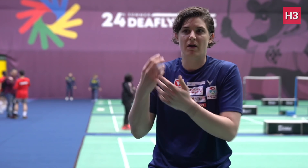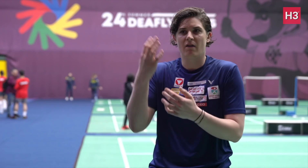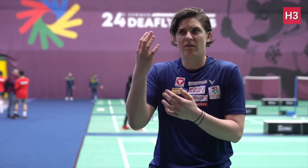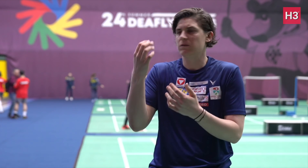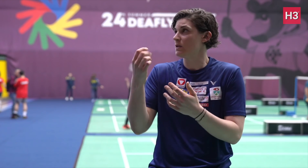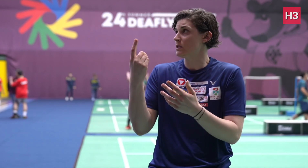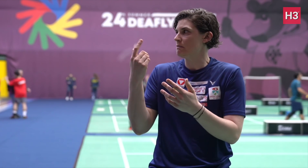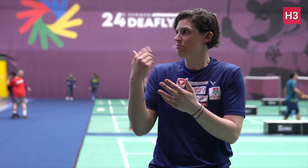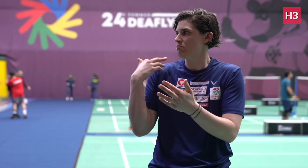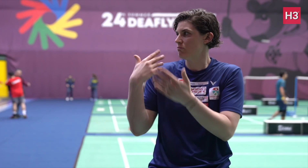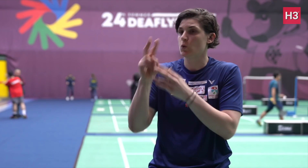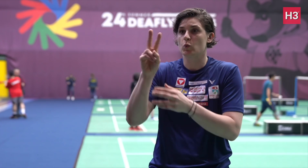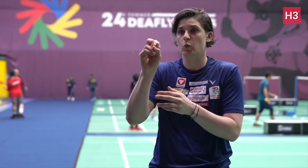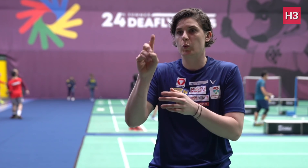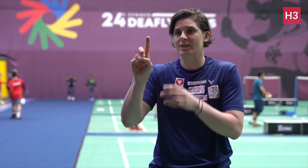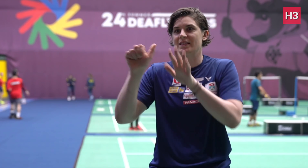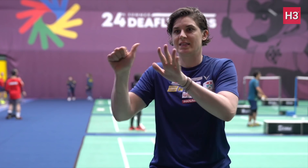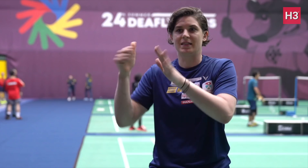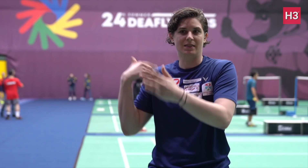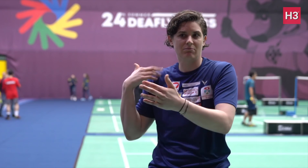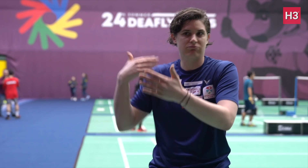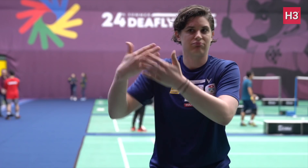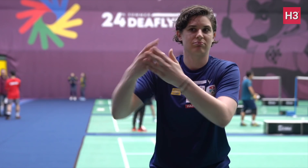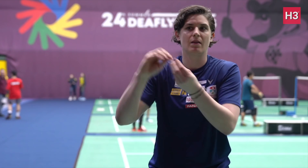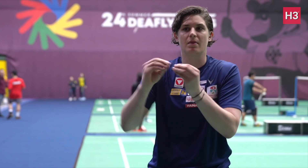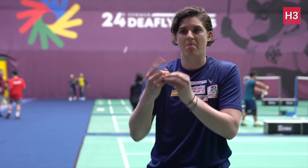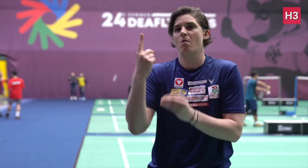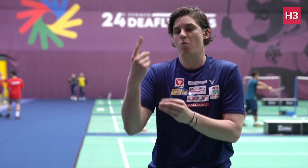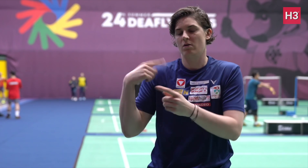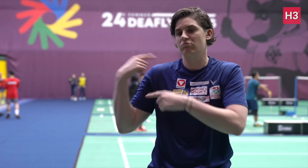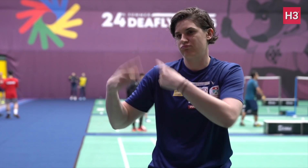For singles, I've been number one since 2016.